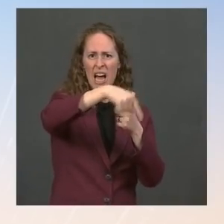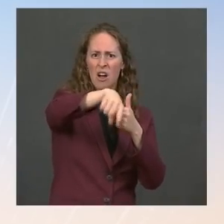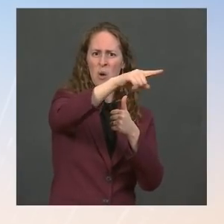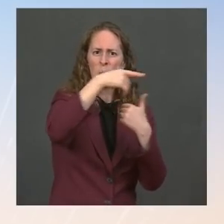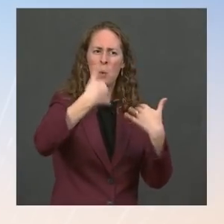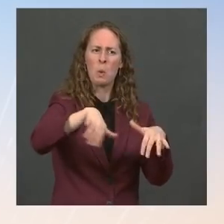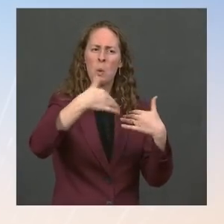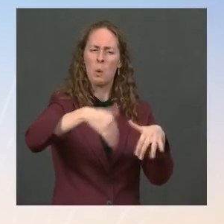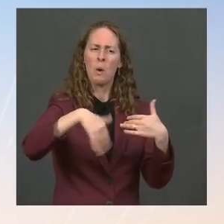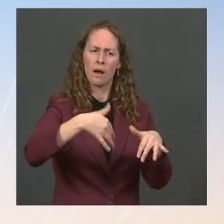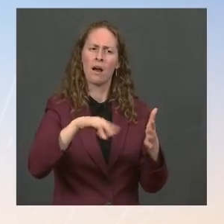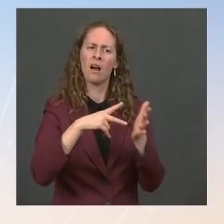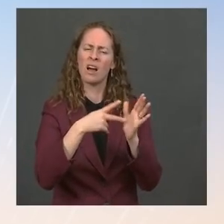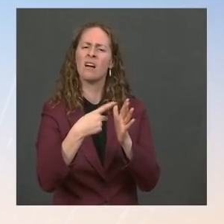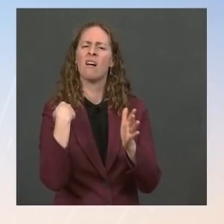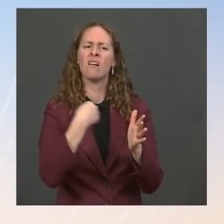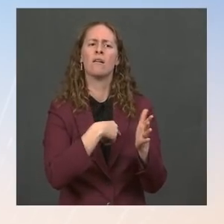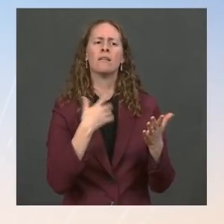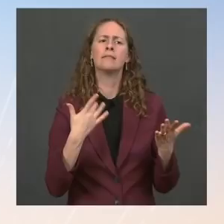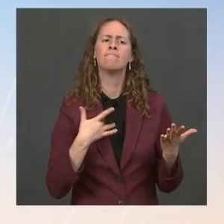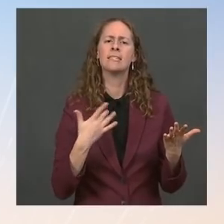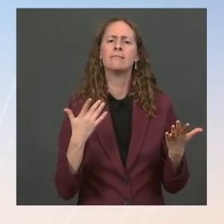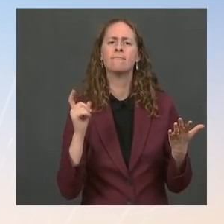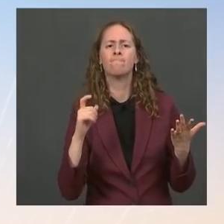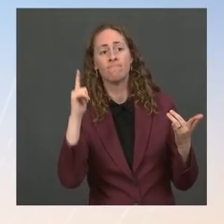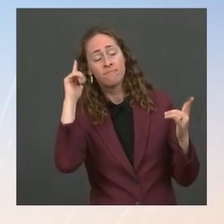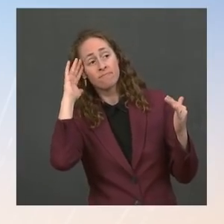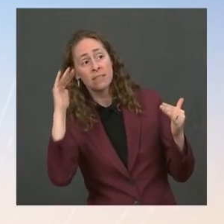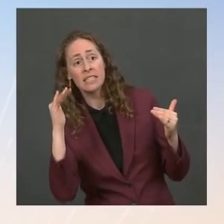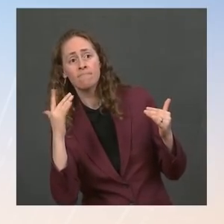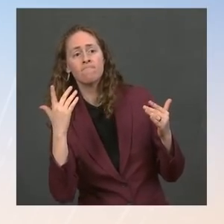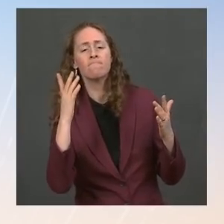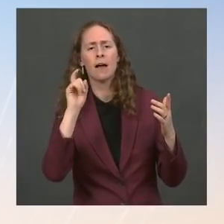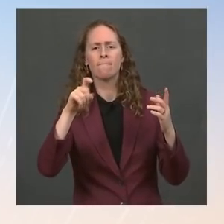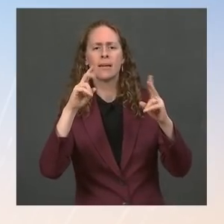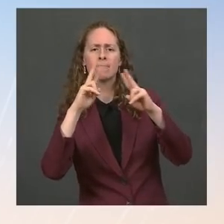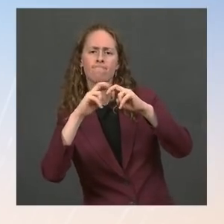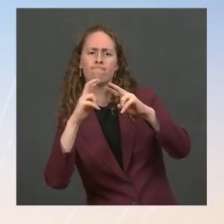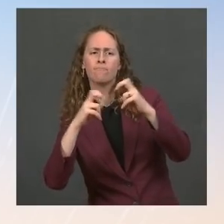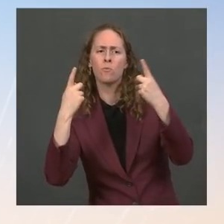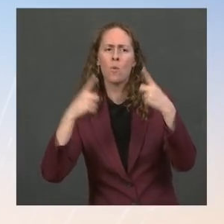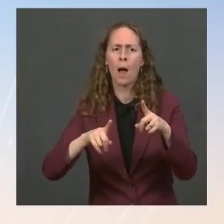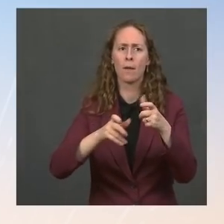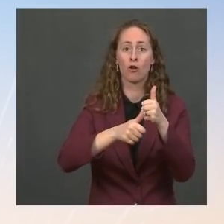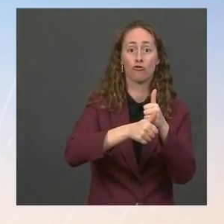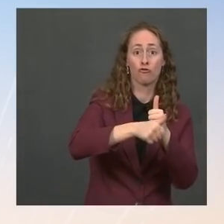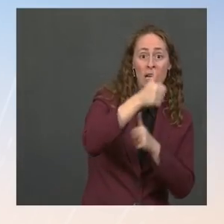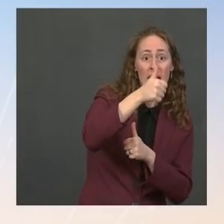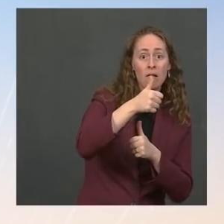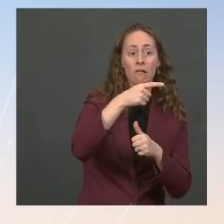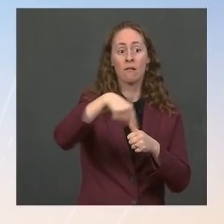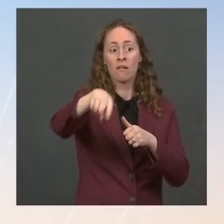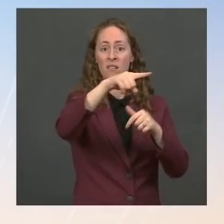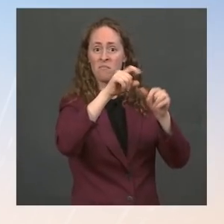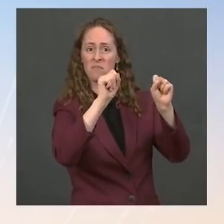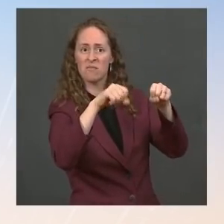where we typically expect to have more time to assess both the threat and the potential target. That is a different approach --